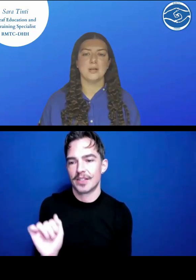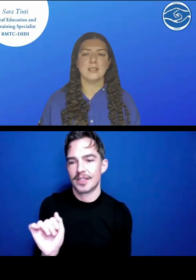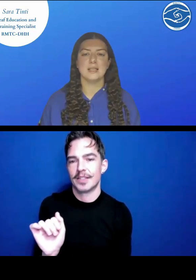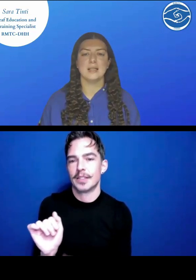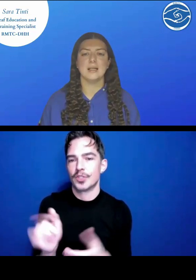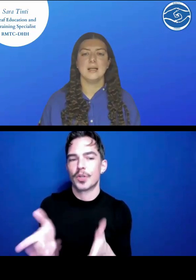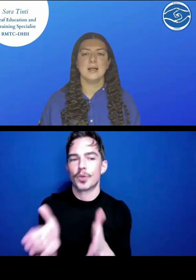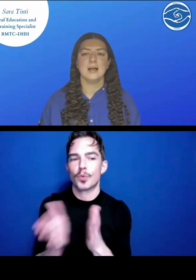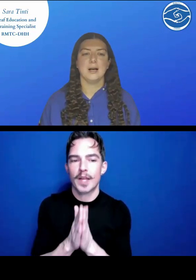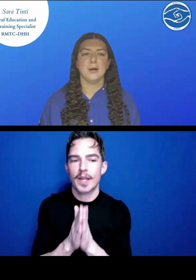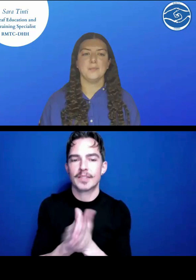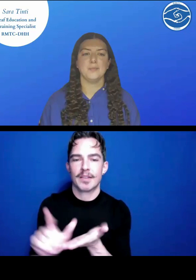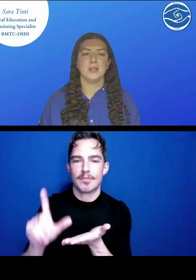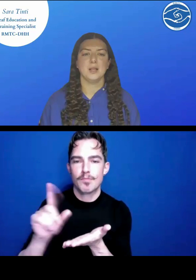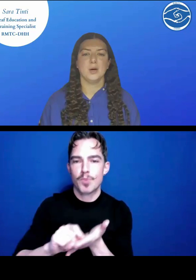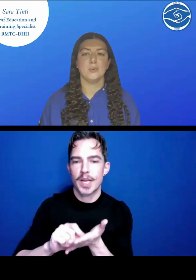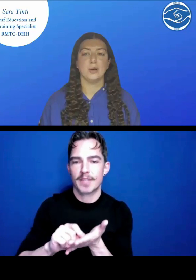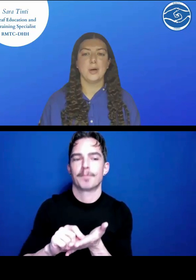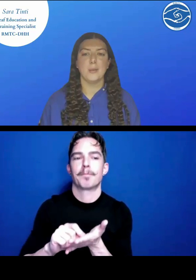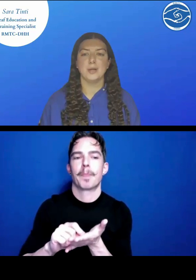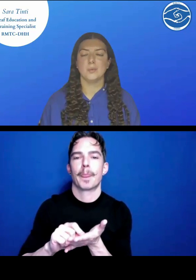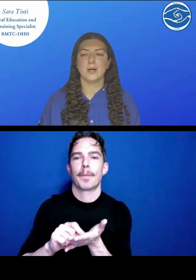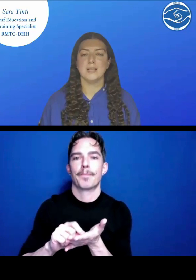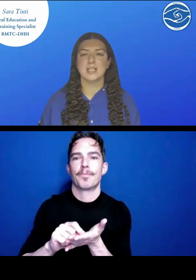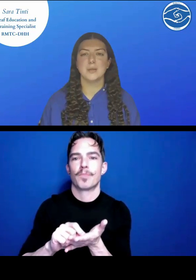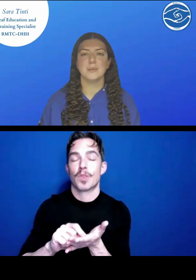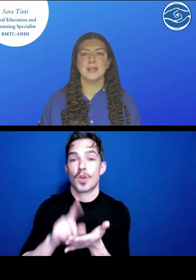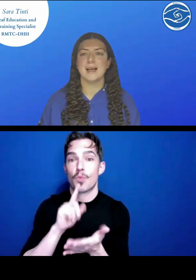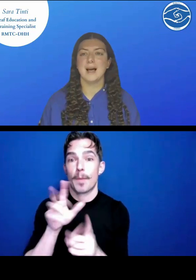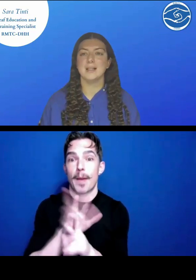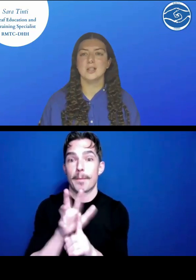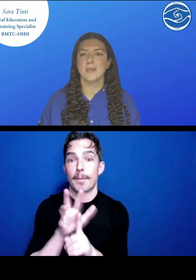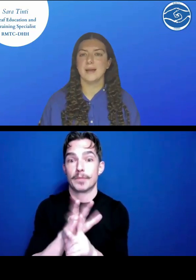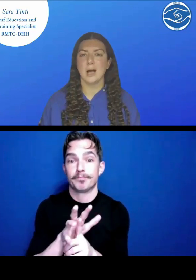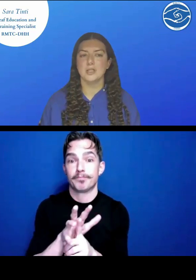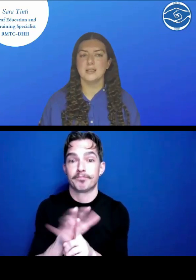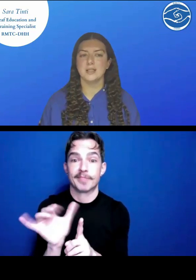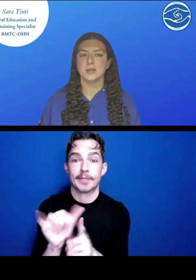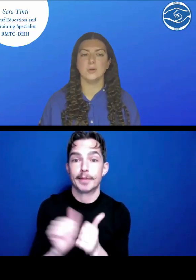get printed. A real popular one especially would be like how to turn on the captions in